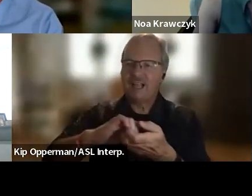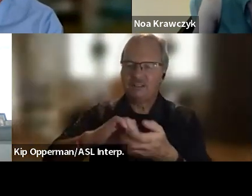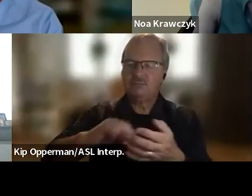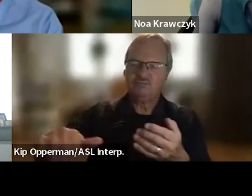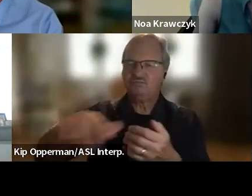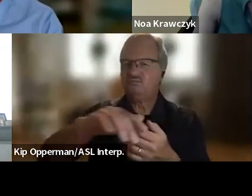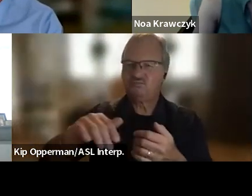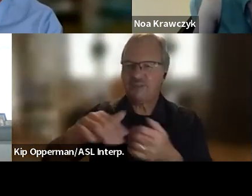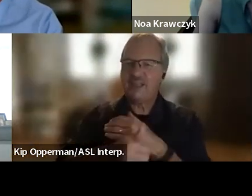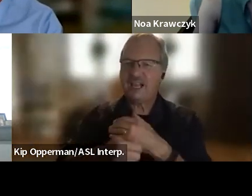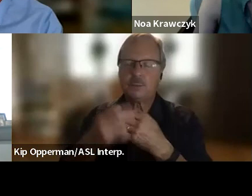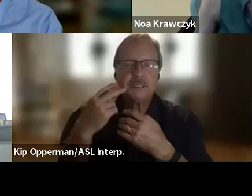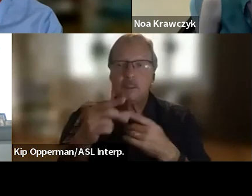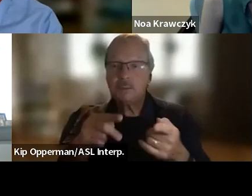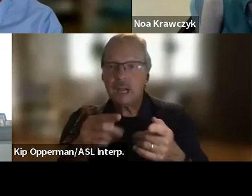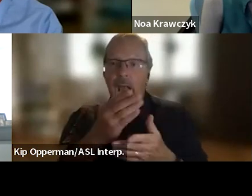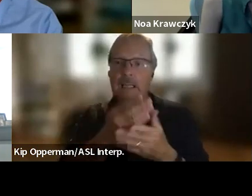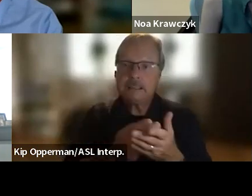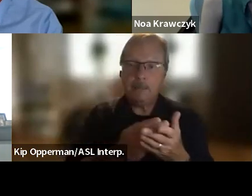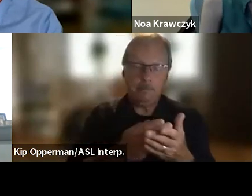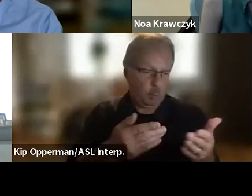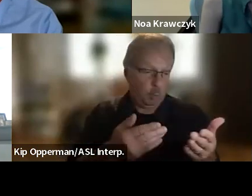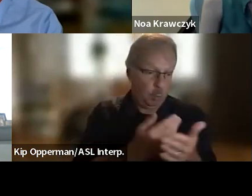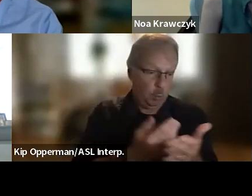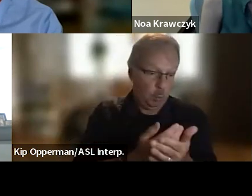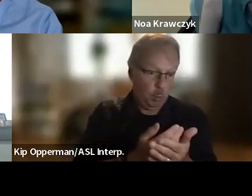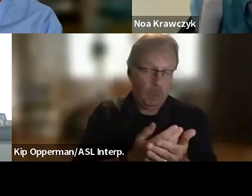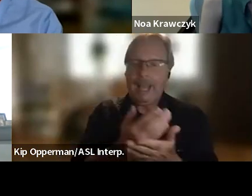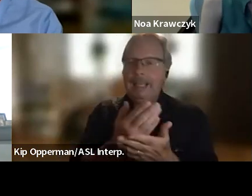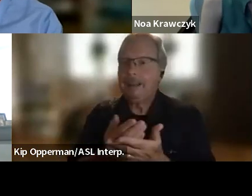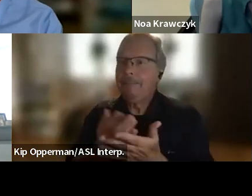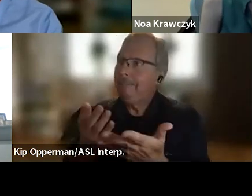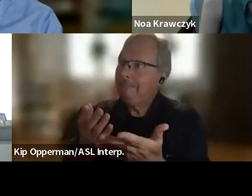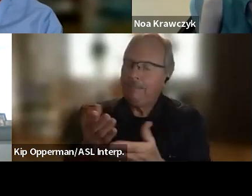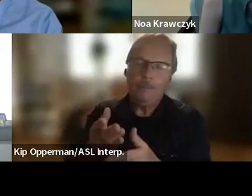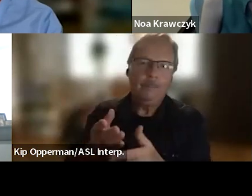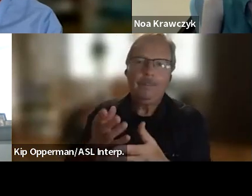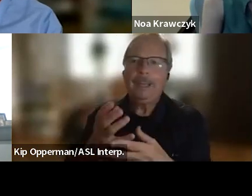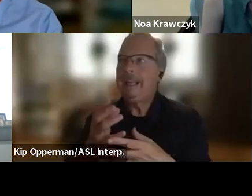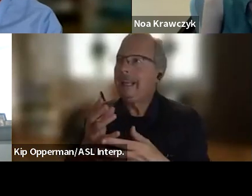So some we started from scratch< some we begged, you know, borrowed in, asked her to use.